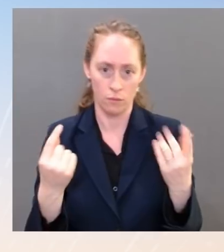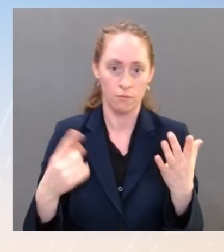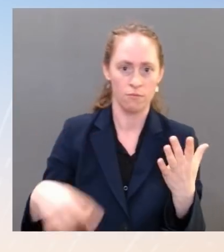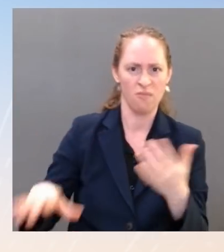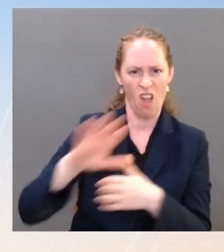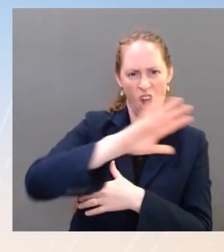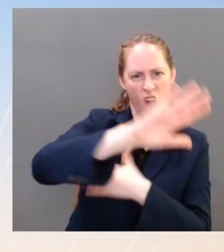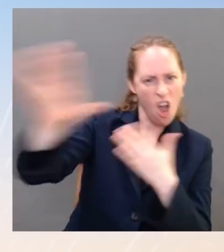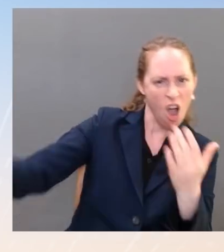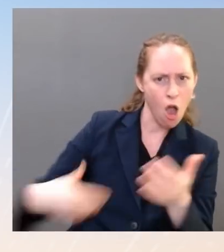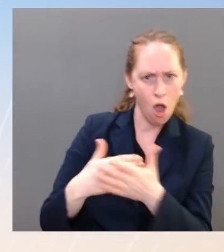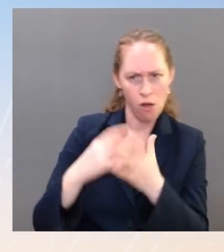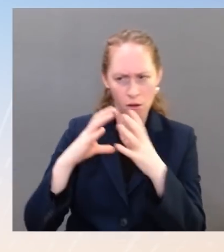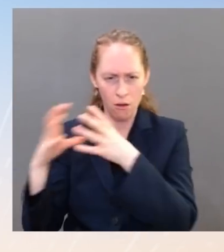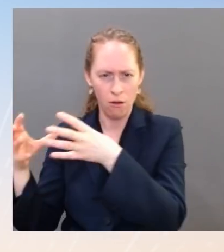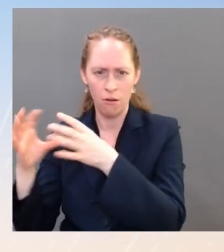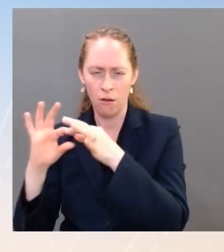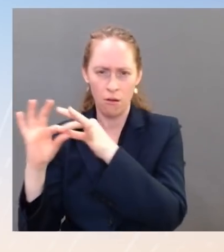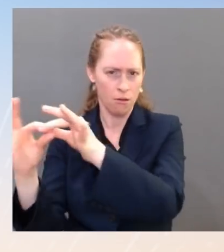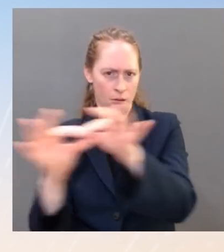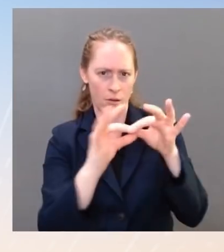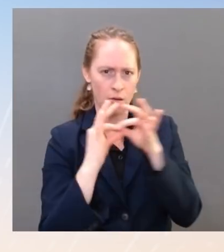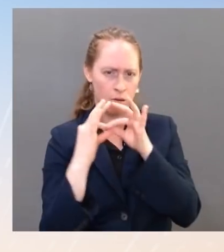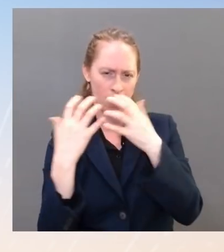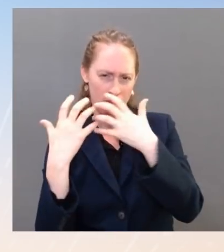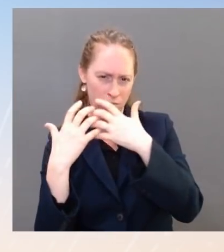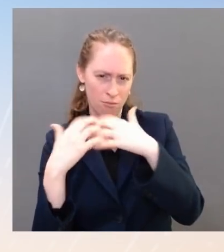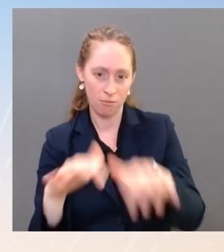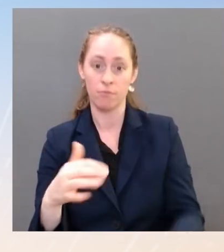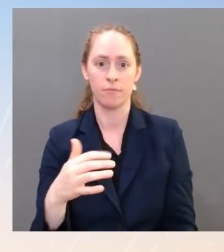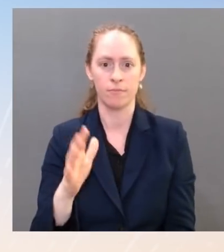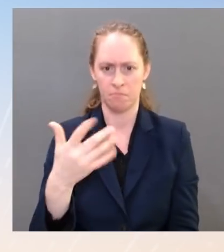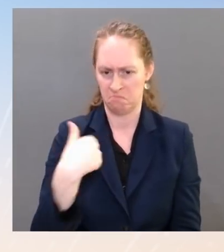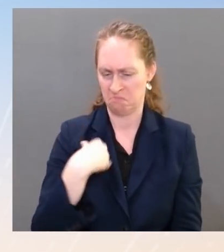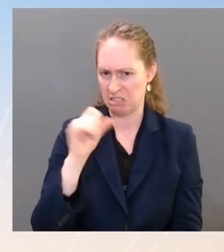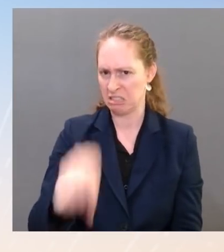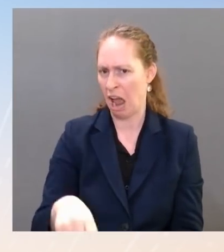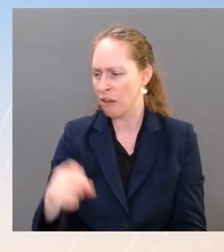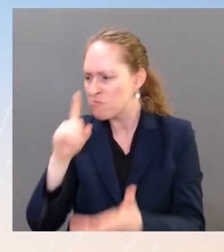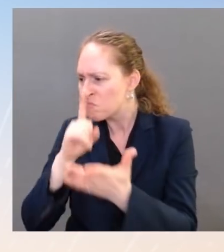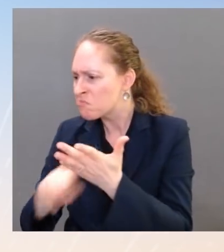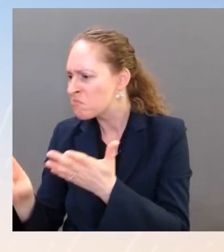We'll be happy to follow up on any of the specific elements. But I think what you've seen over the course of implementation